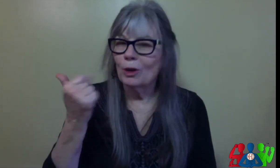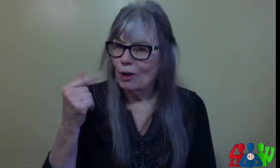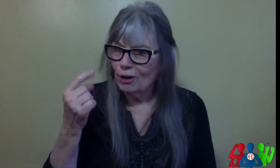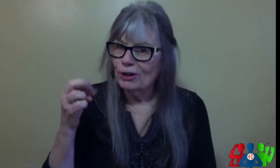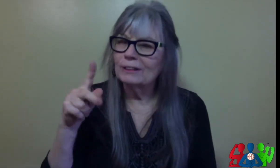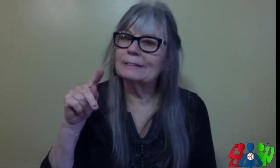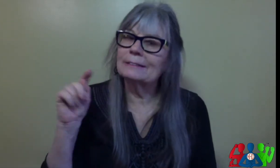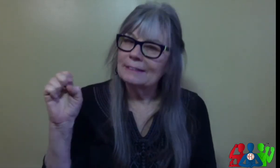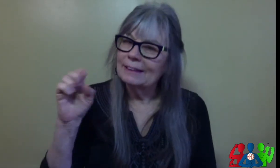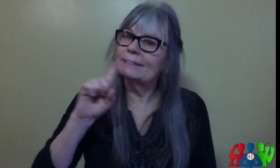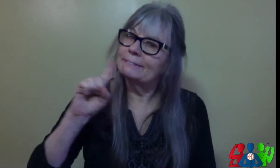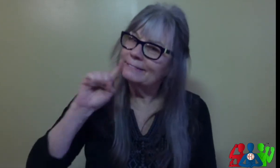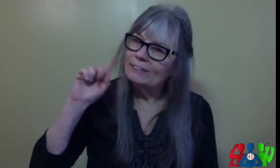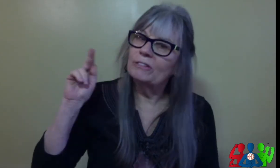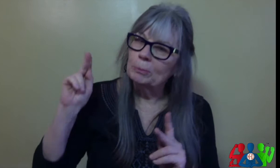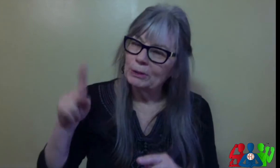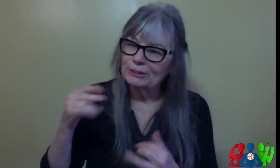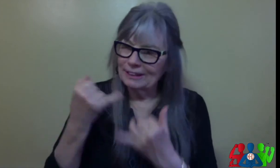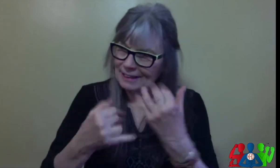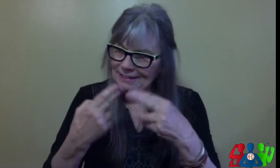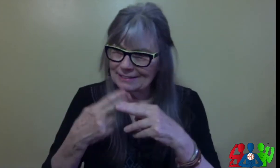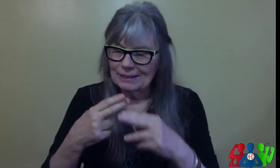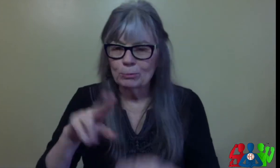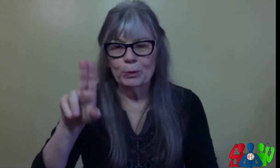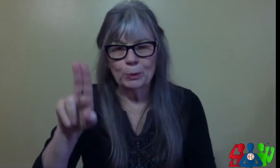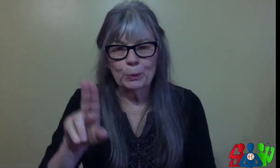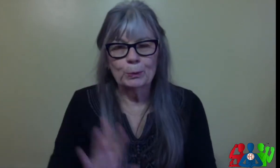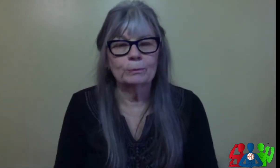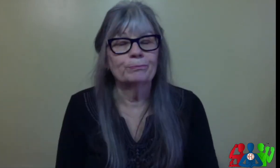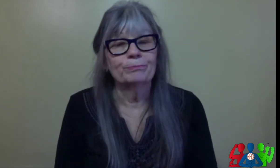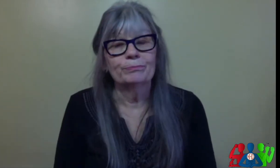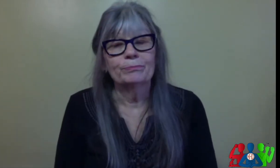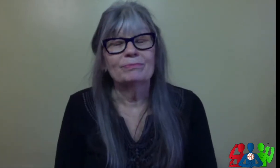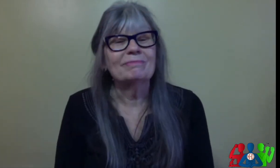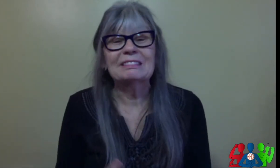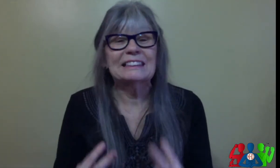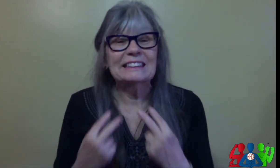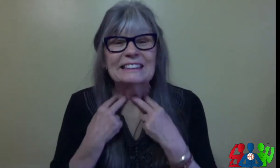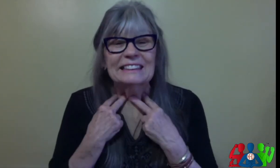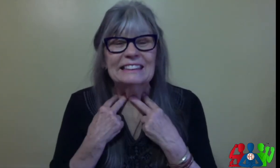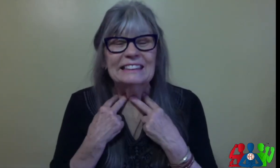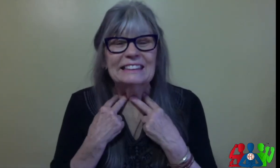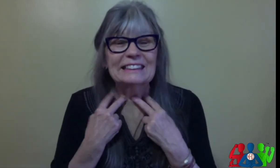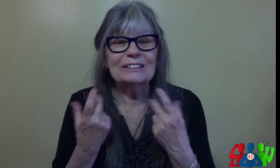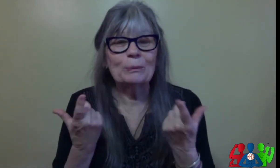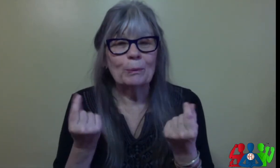started with Z, but we found somebody. Then they would think U, well, no we found somebody